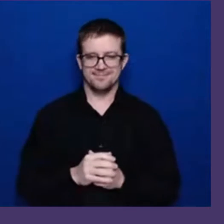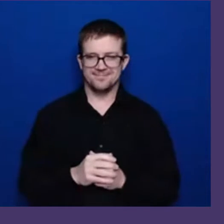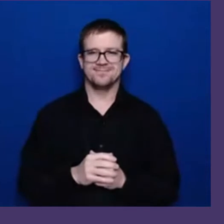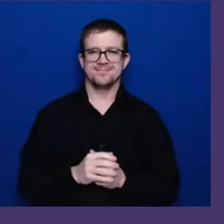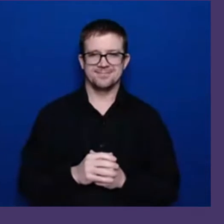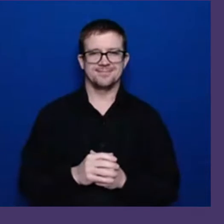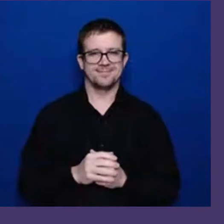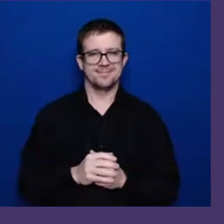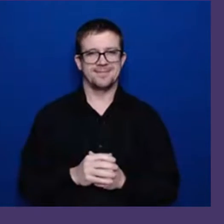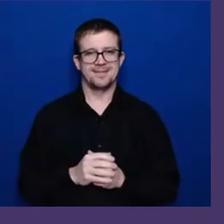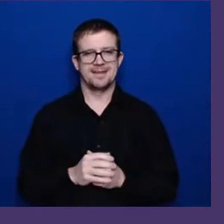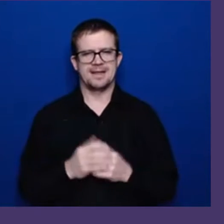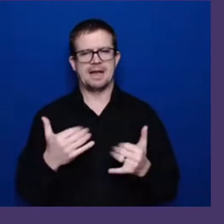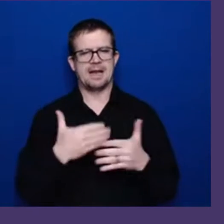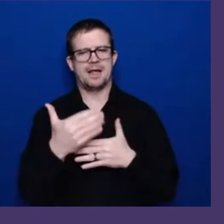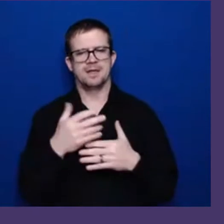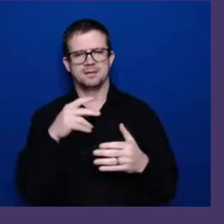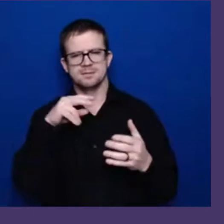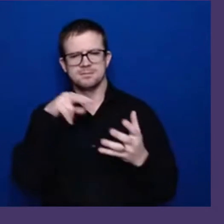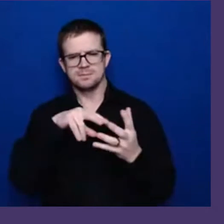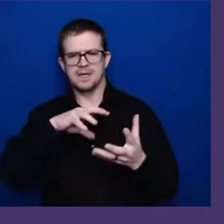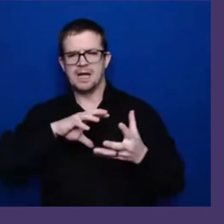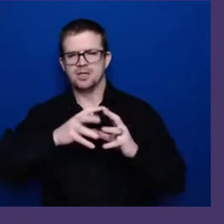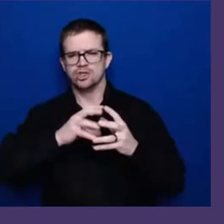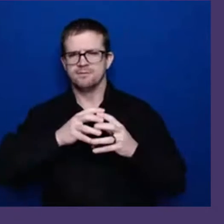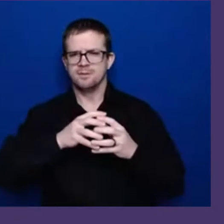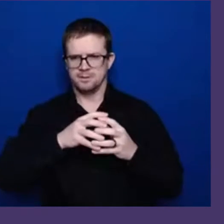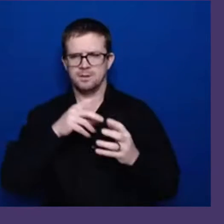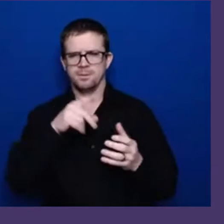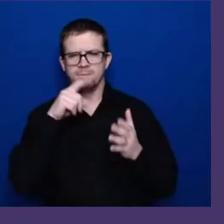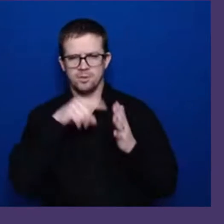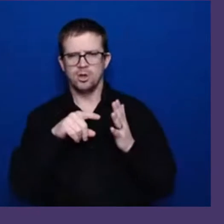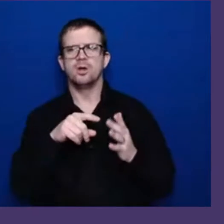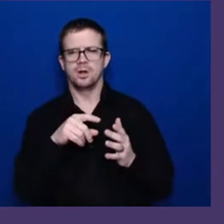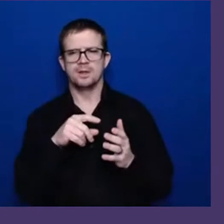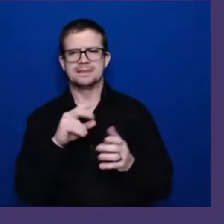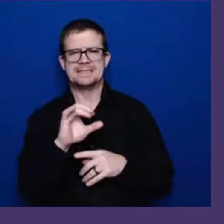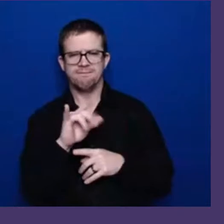racial and disability justice, and how technology shapes our identities,